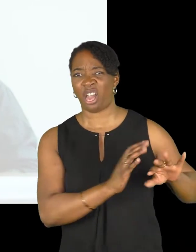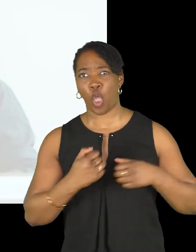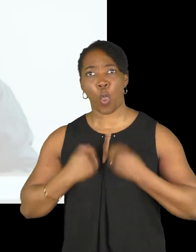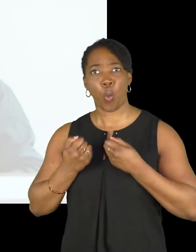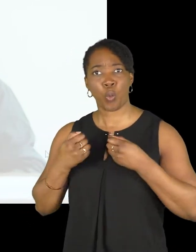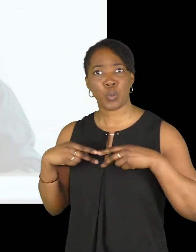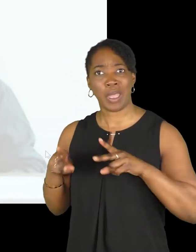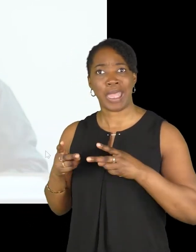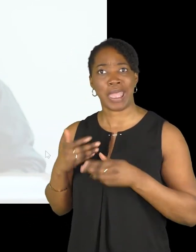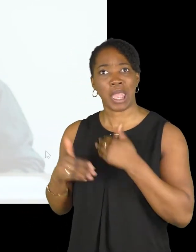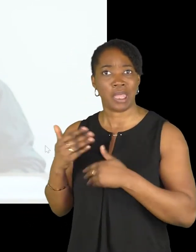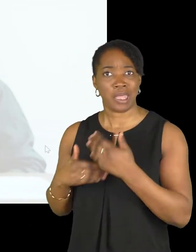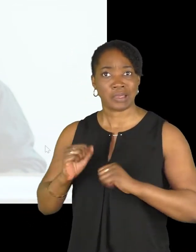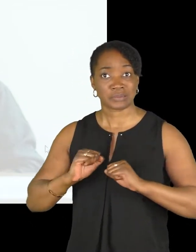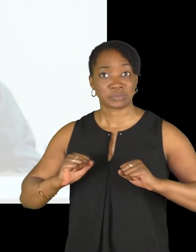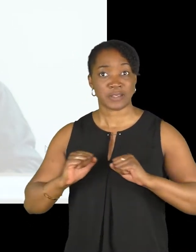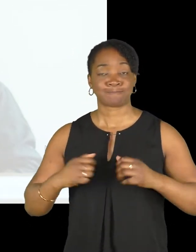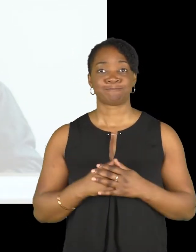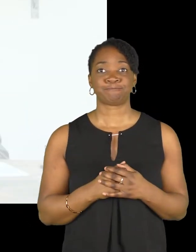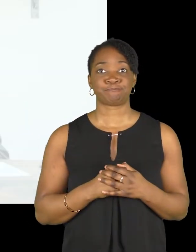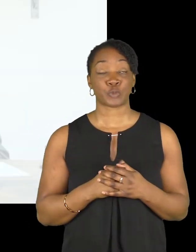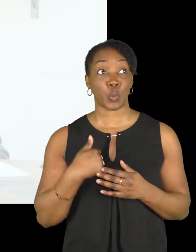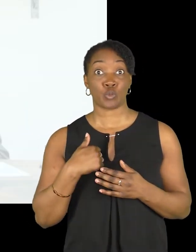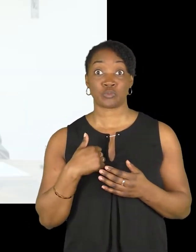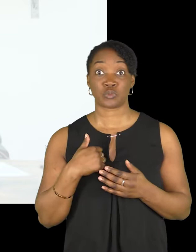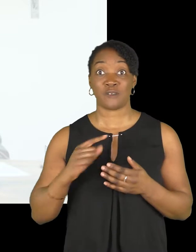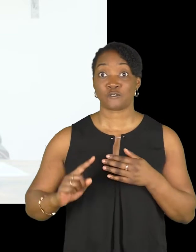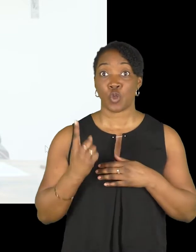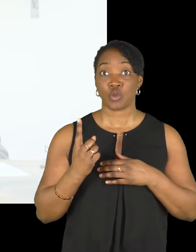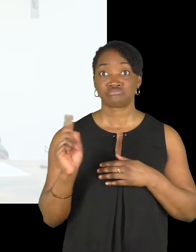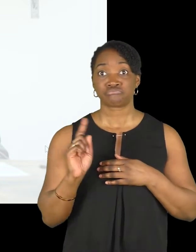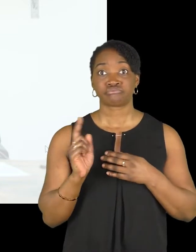let's just do our own thing, let's just organise our own space. And they kind of functioned at